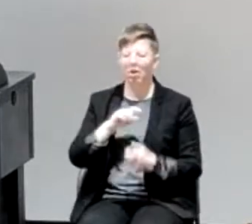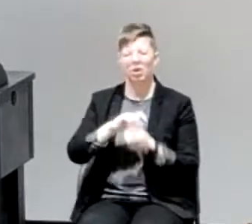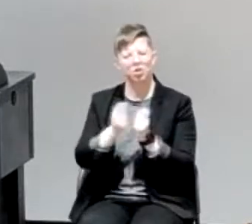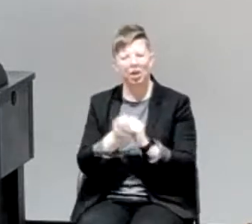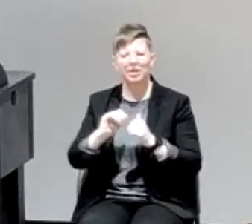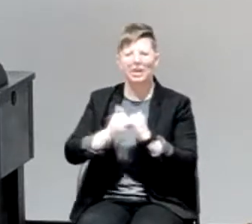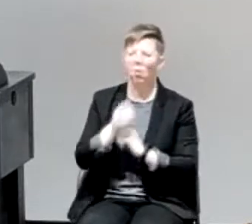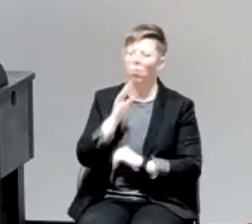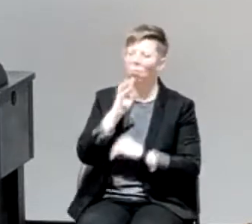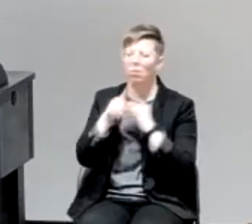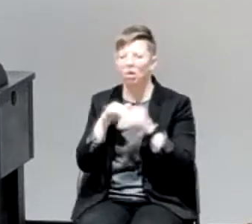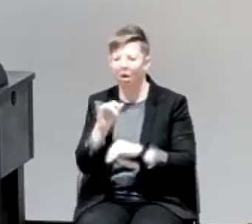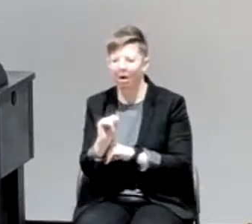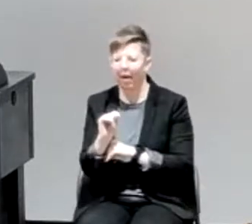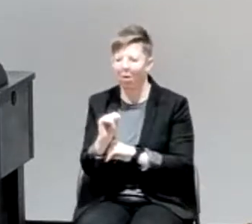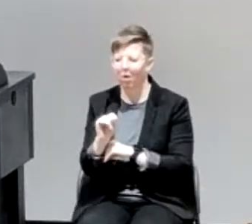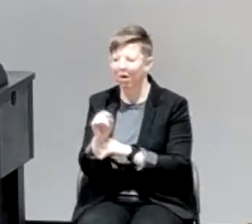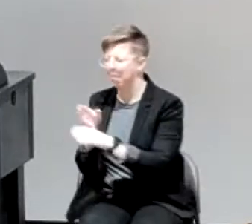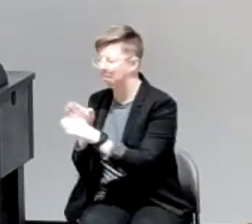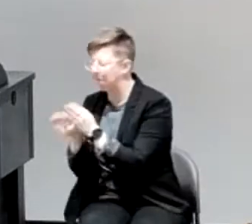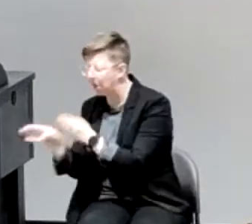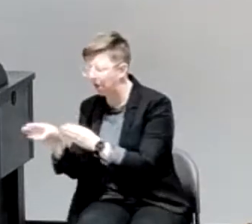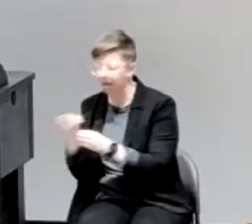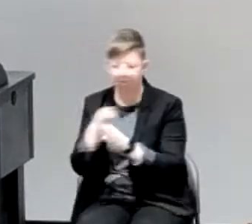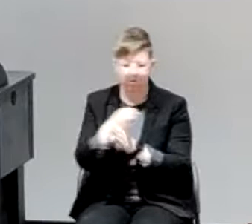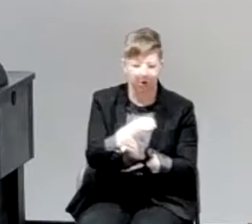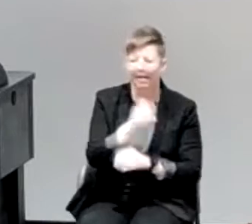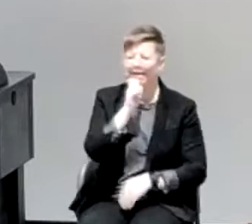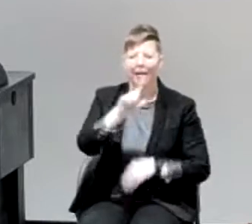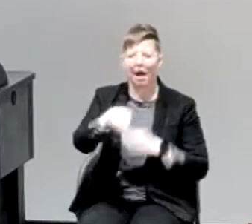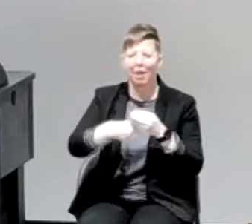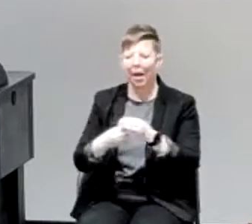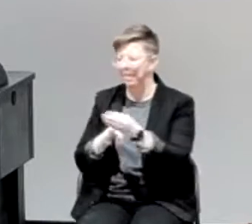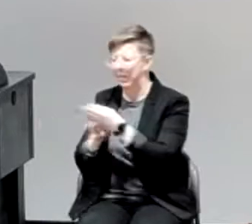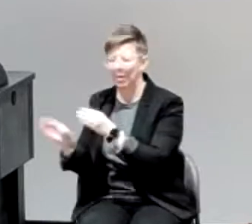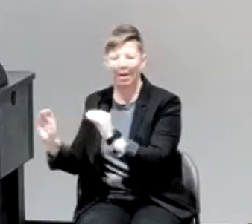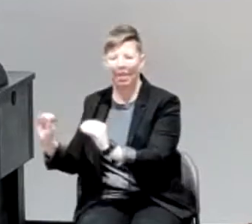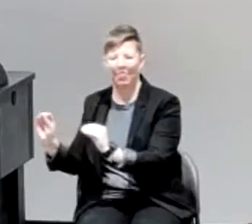Our symptoms has not caught up but neither as our no nomenclature.